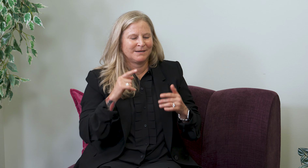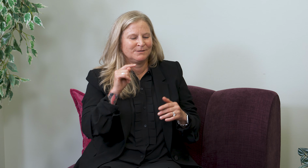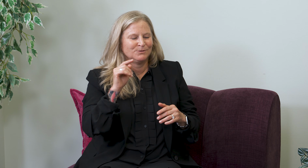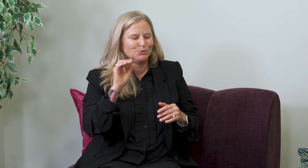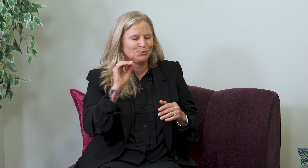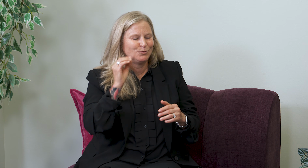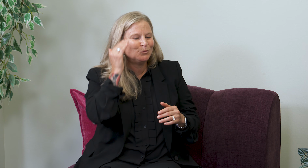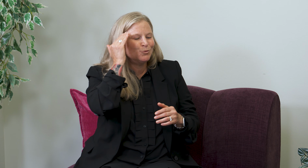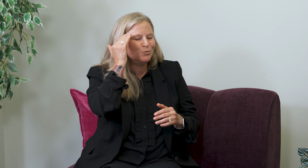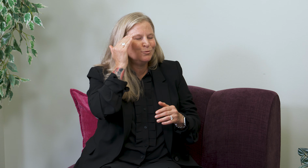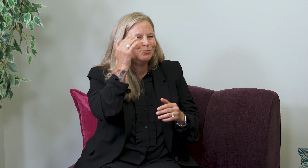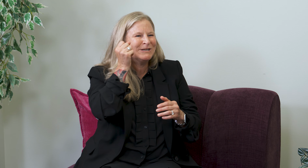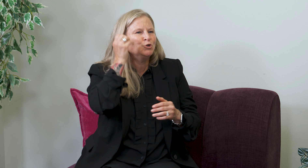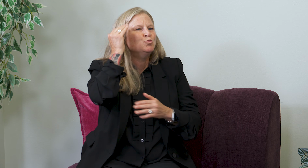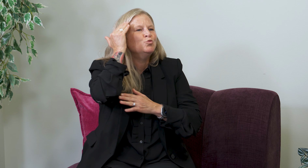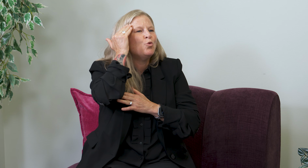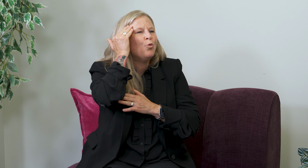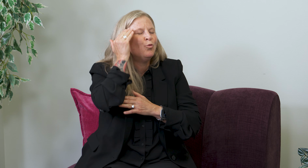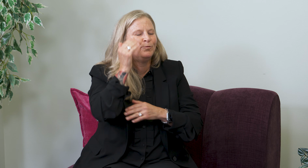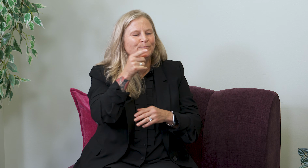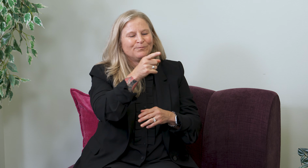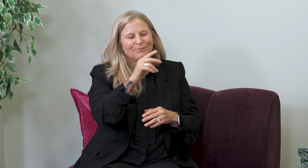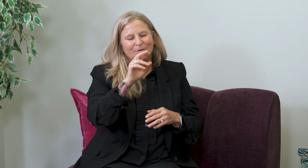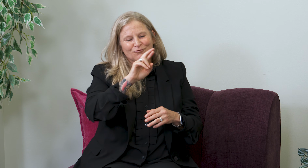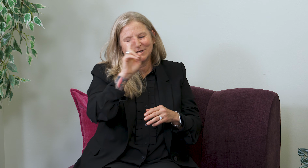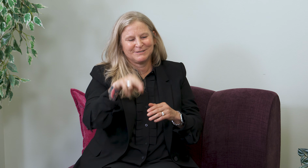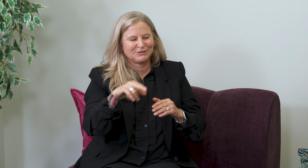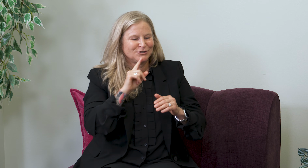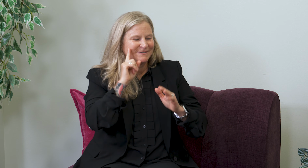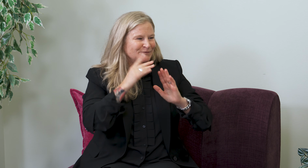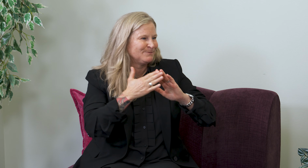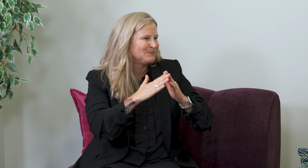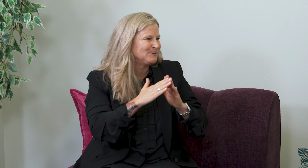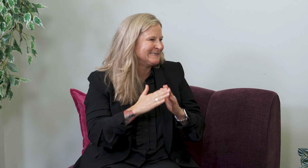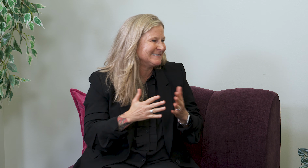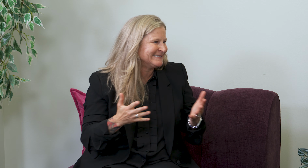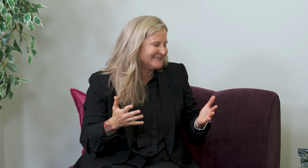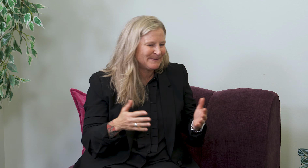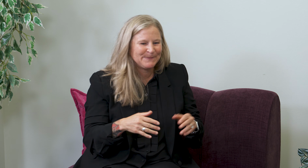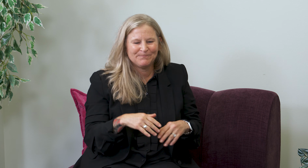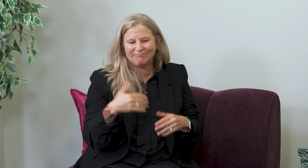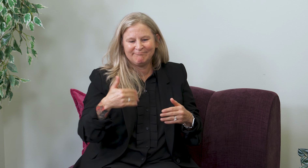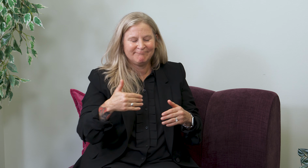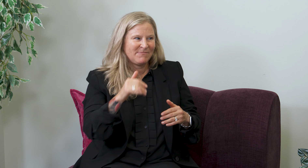I'm really excited to get to know the Rochester Deaf community.